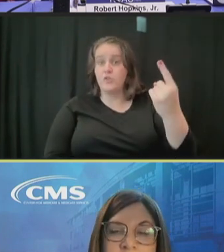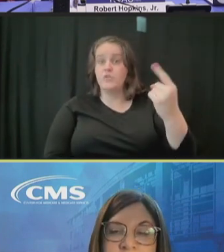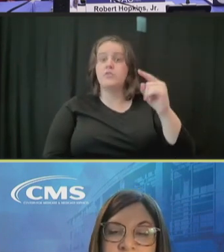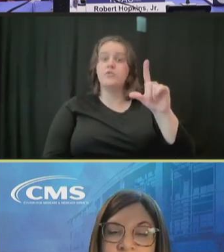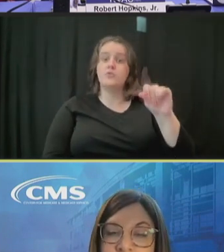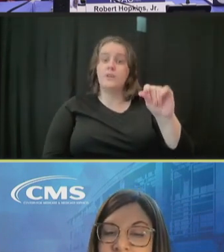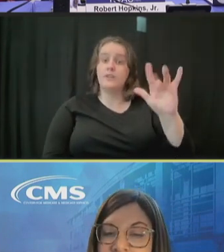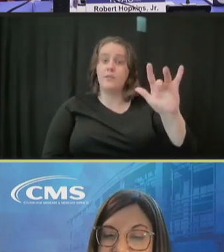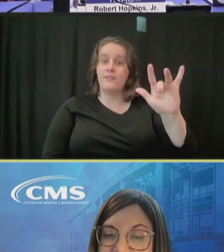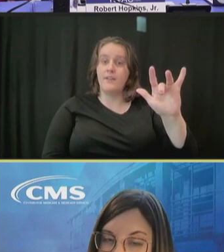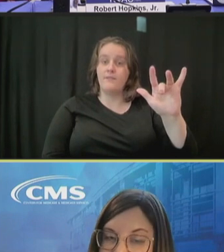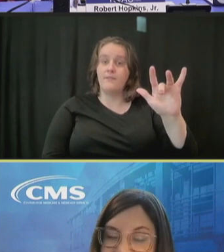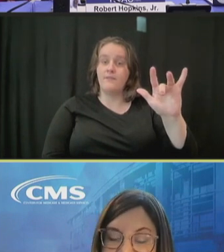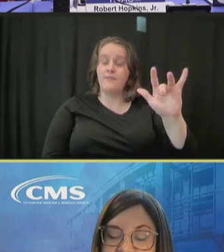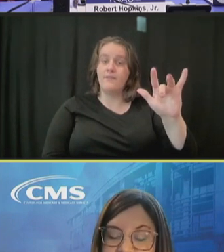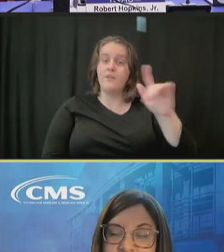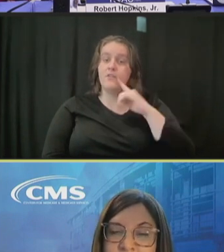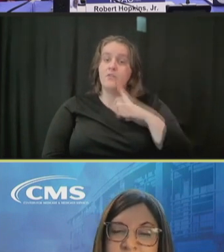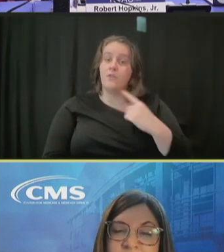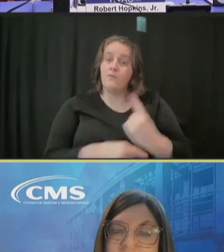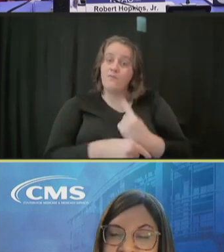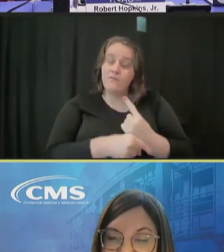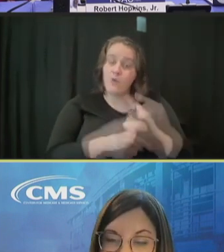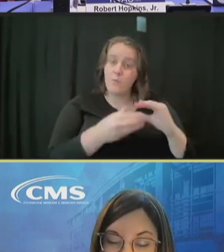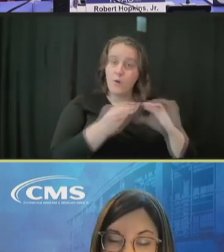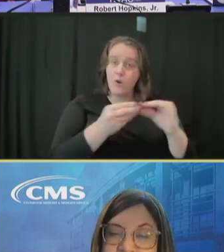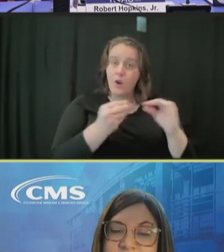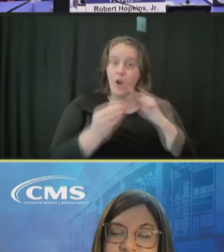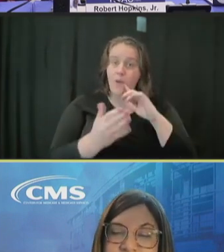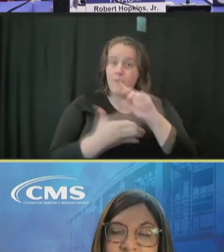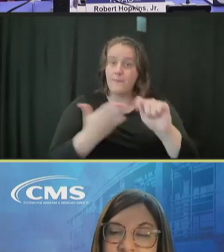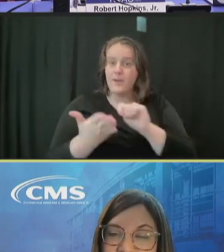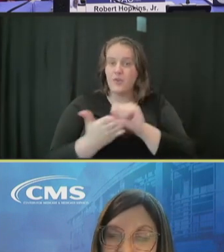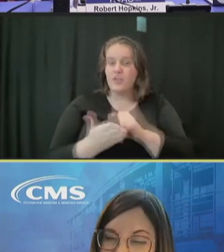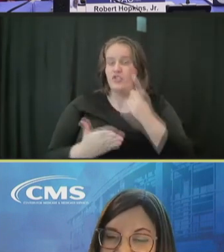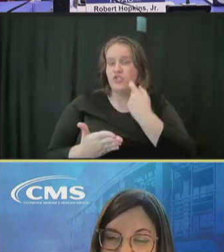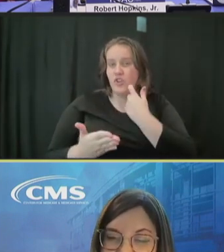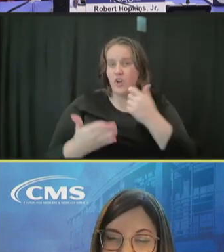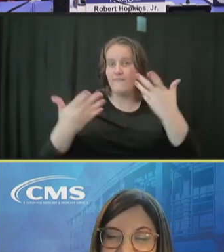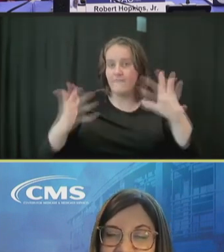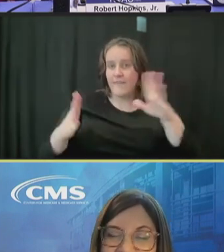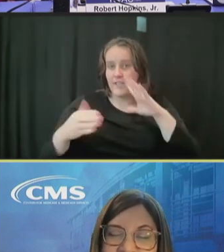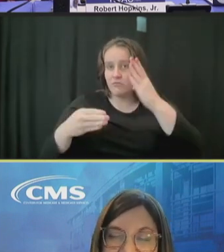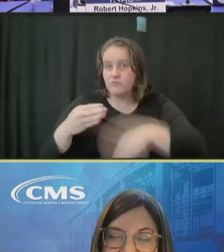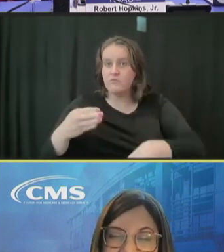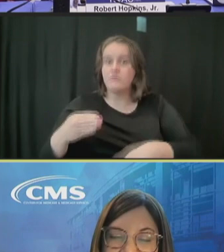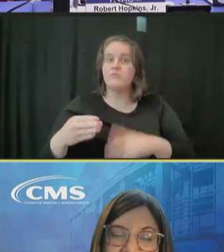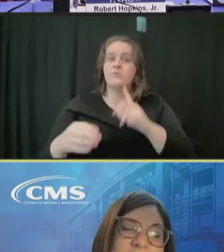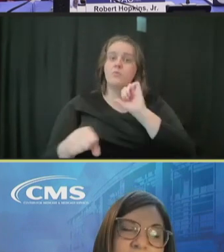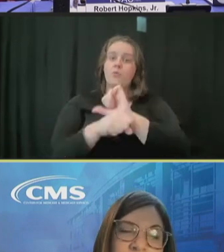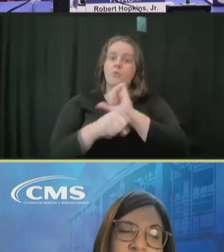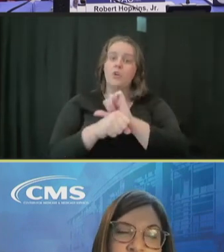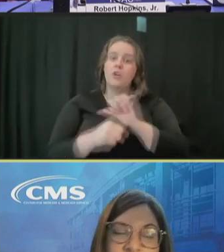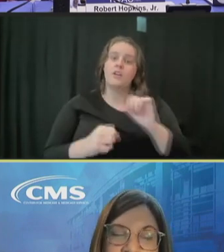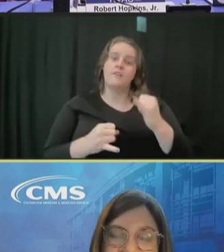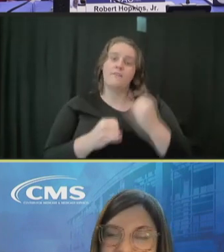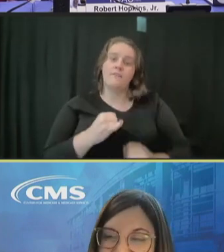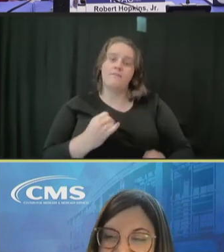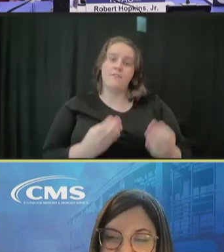So, the formal comment period for this proposed rule just ended. We are working on the final rule, and it's [unintelligible] for at least on or around November 1st,